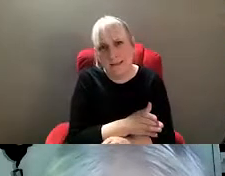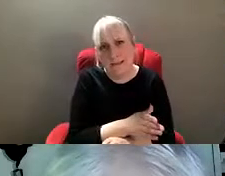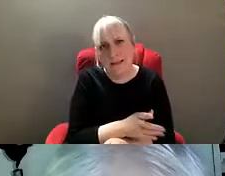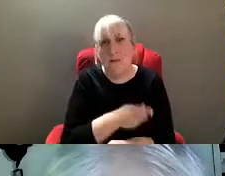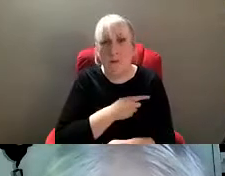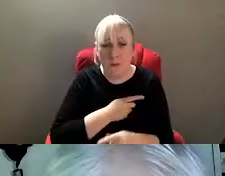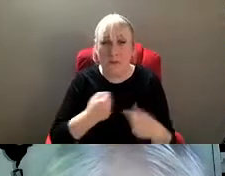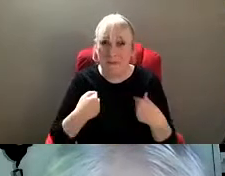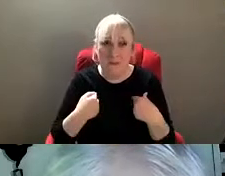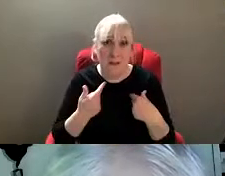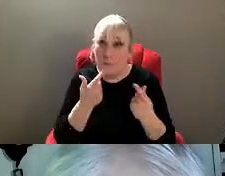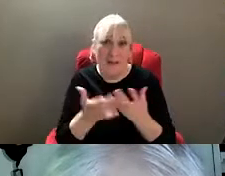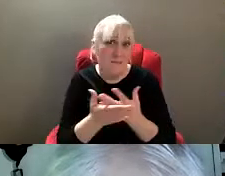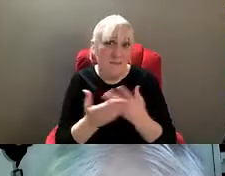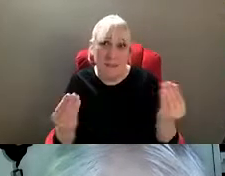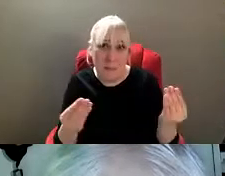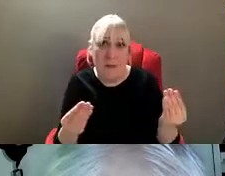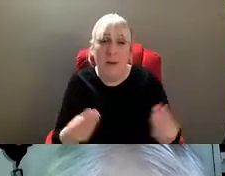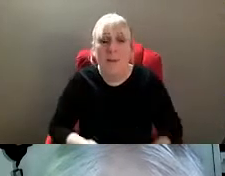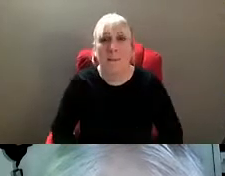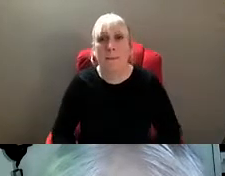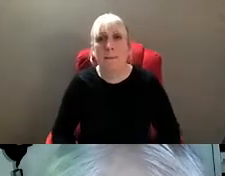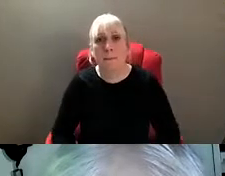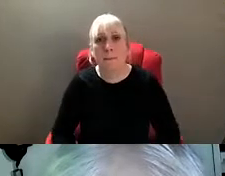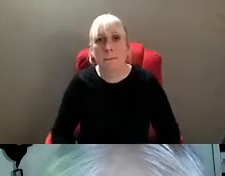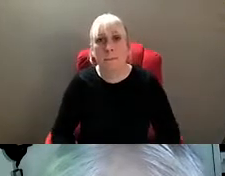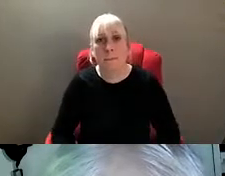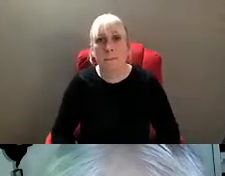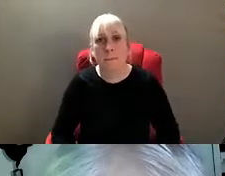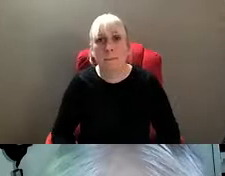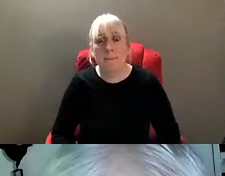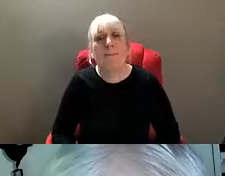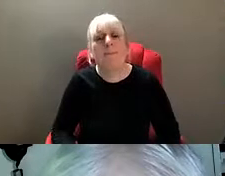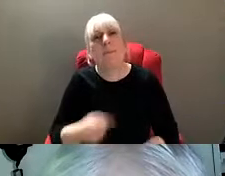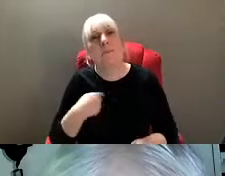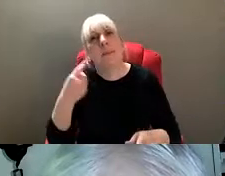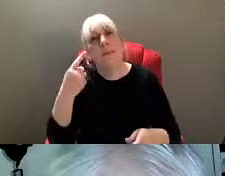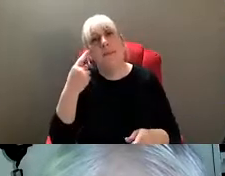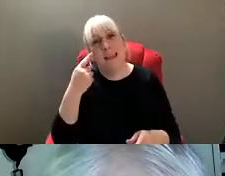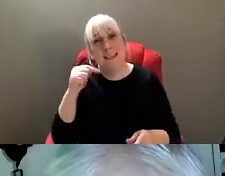in these places so um and i think this is a conversation that